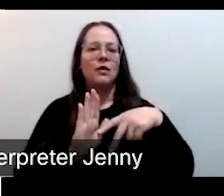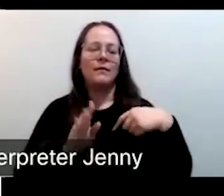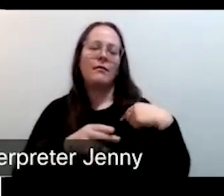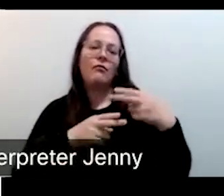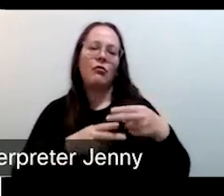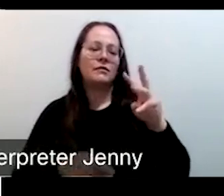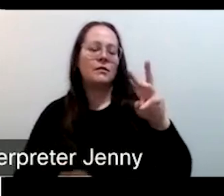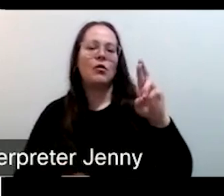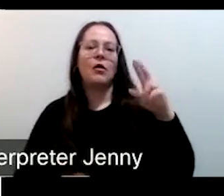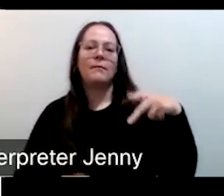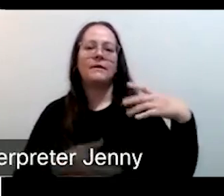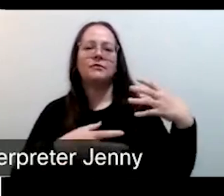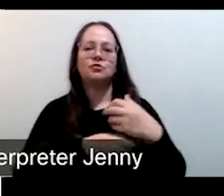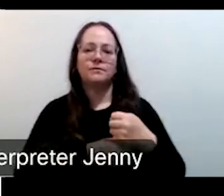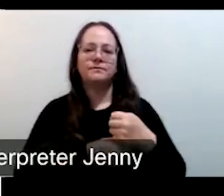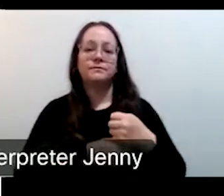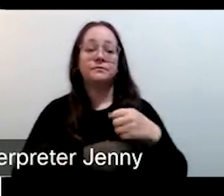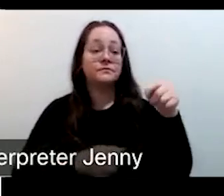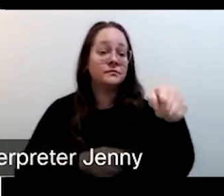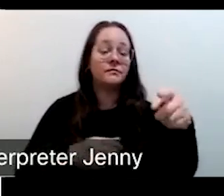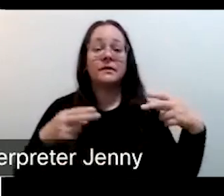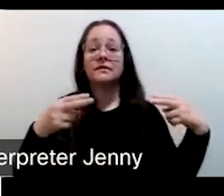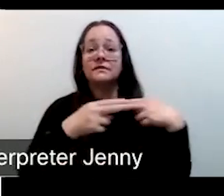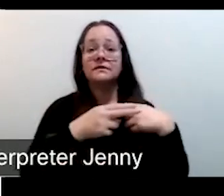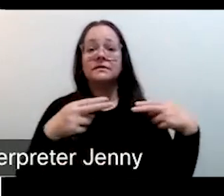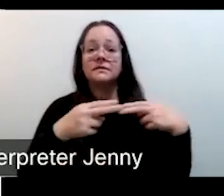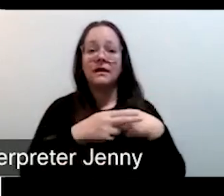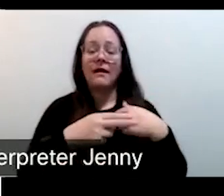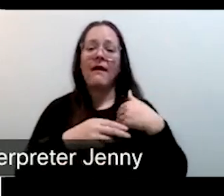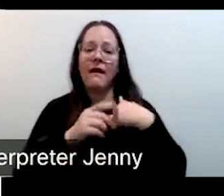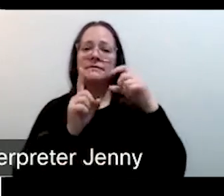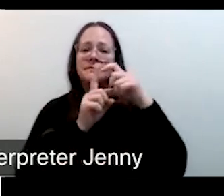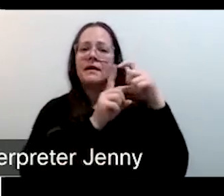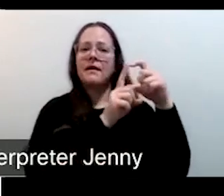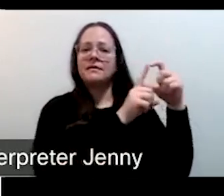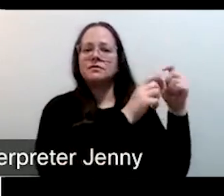This video uses a slide deck that is text-based, with a few decorative images.